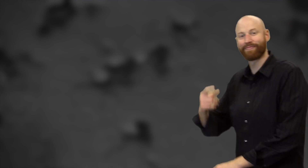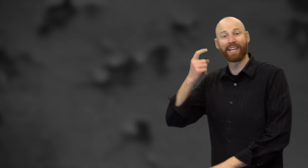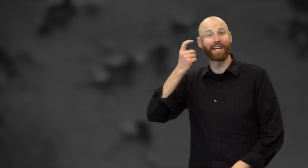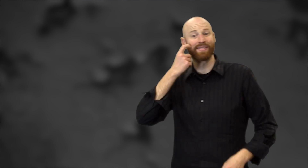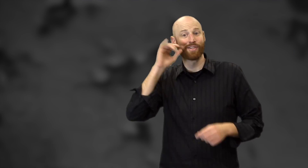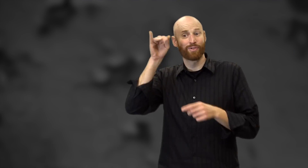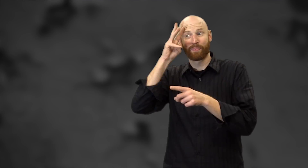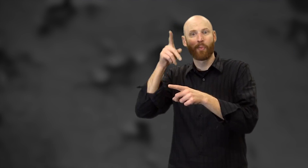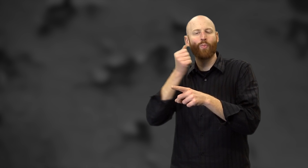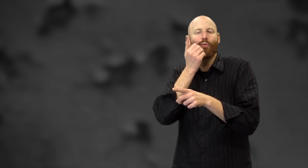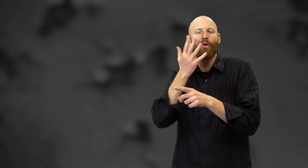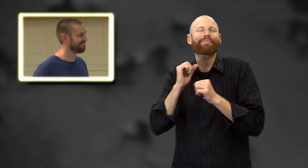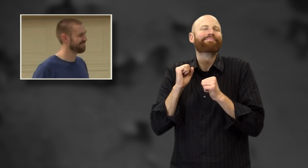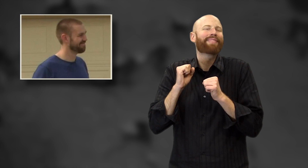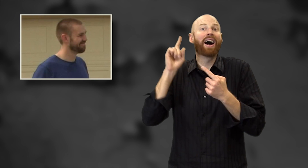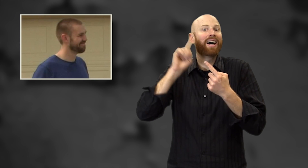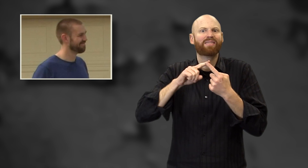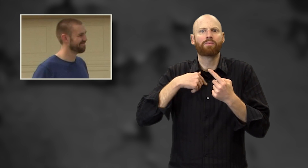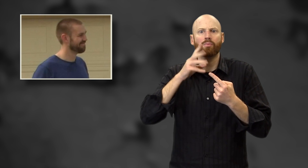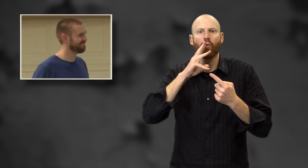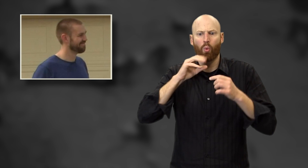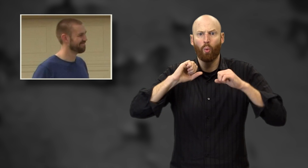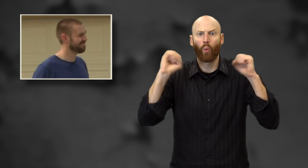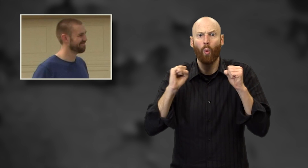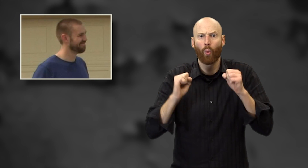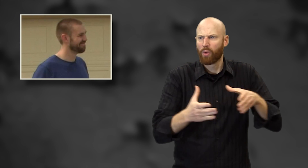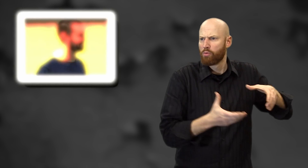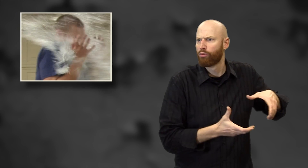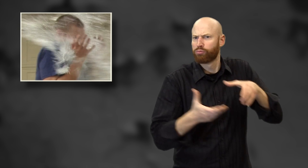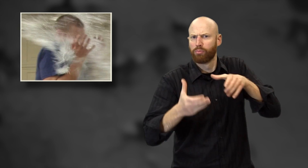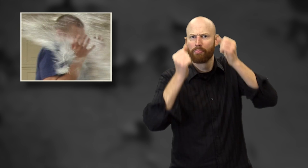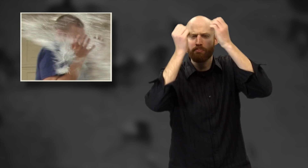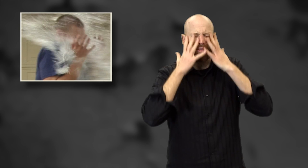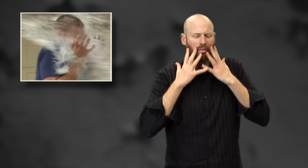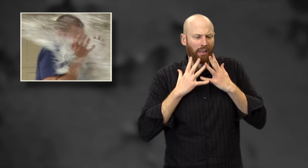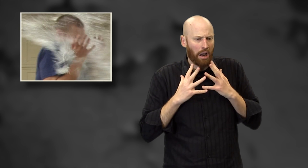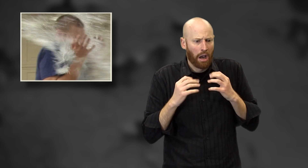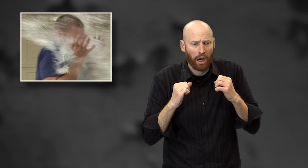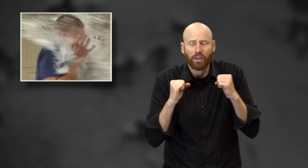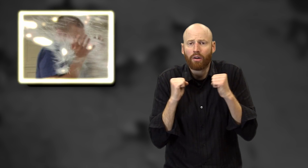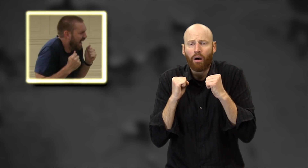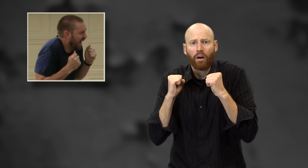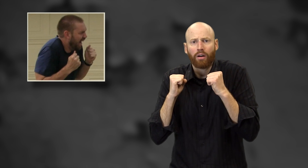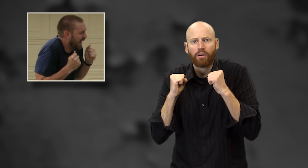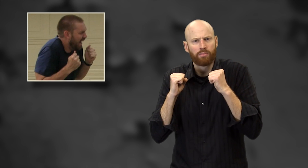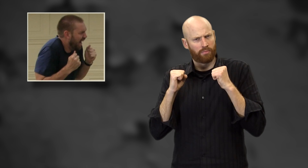When I tossed water on Jeremy, he went from being toasty warm to freezing.